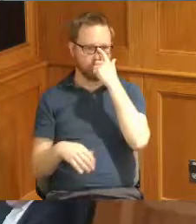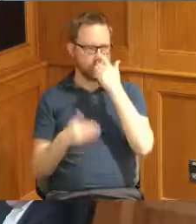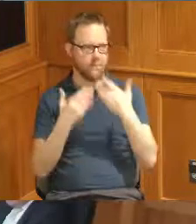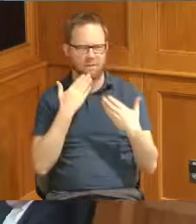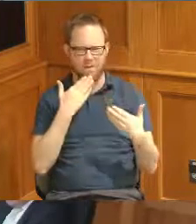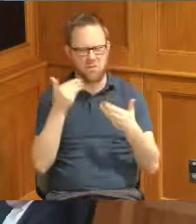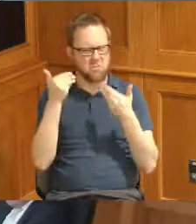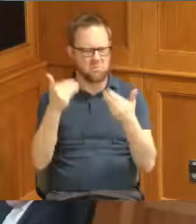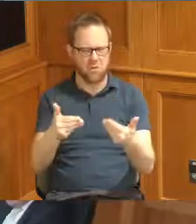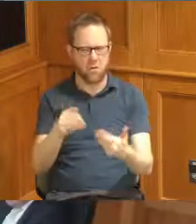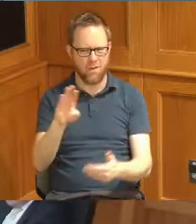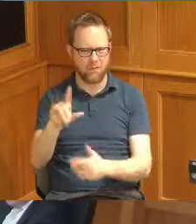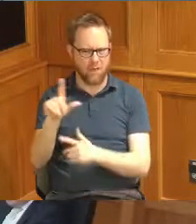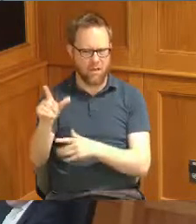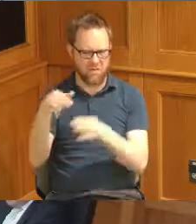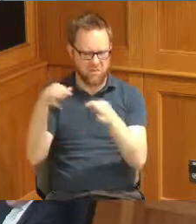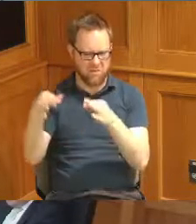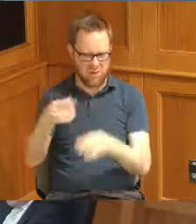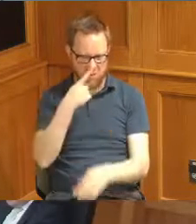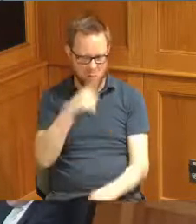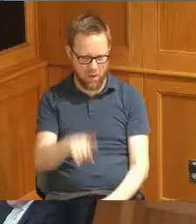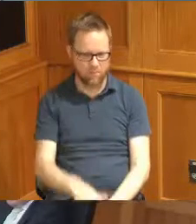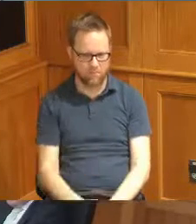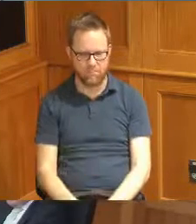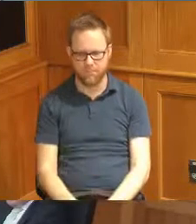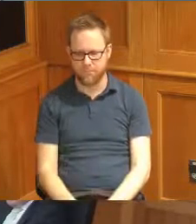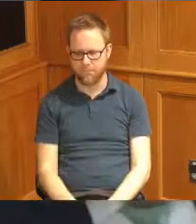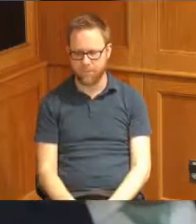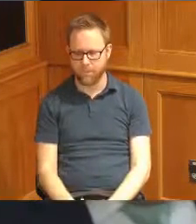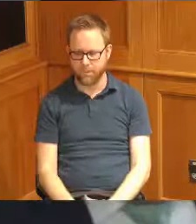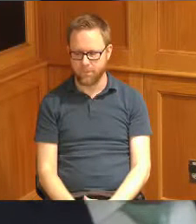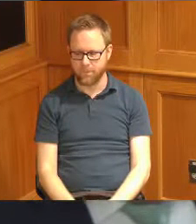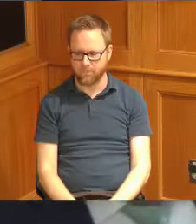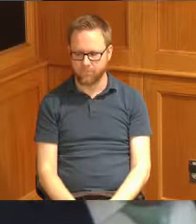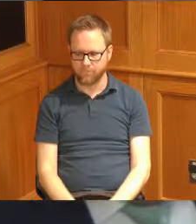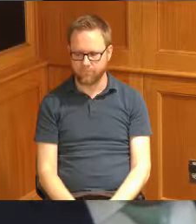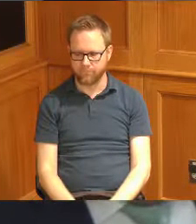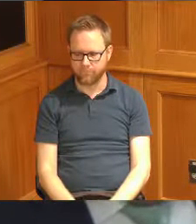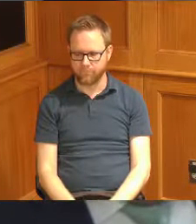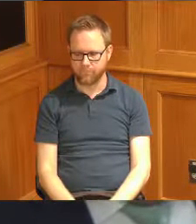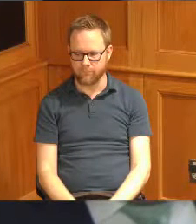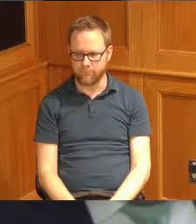you go ahead with the by leave item I'm happy to apologize no no problem have you do so by leave